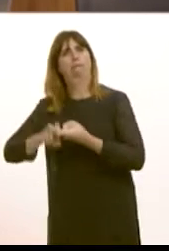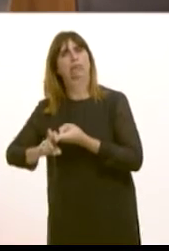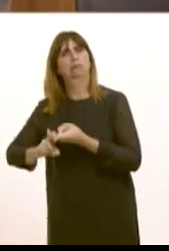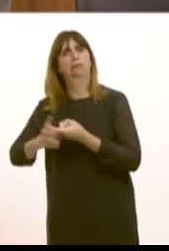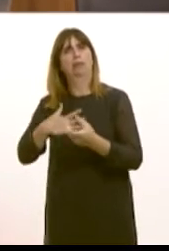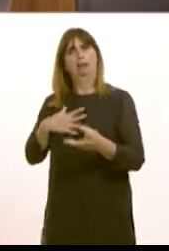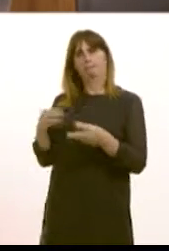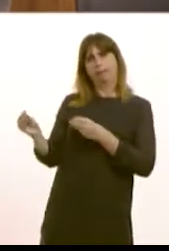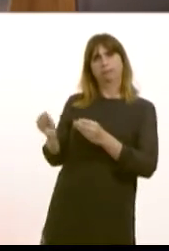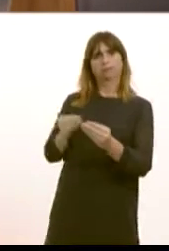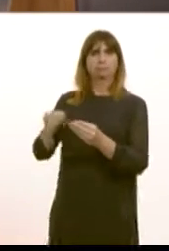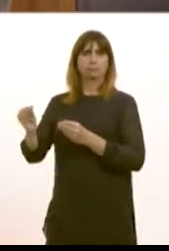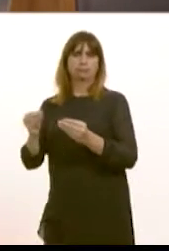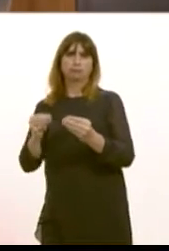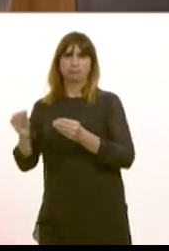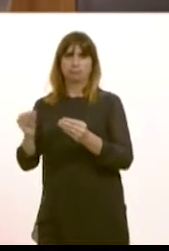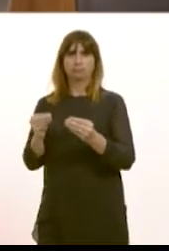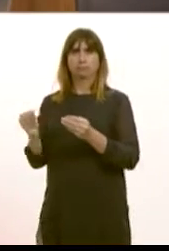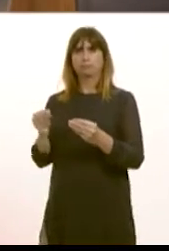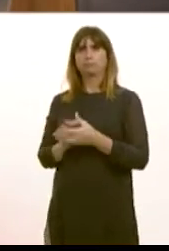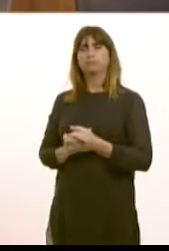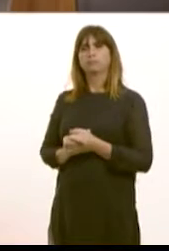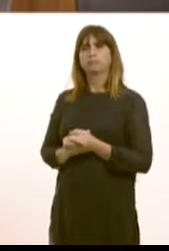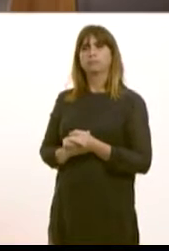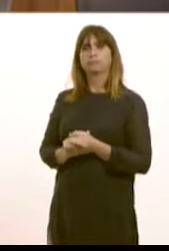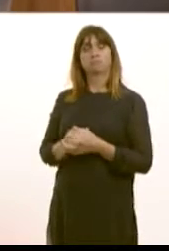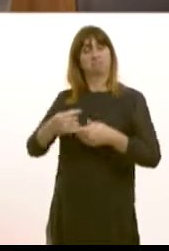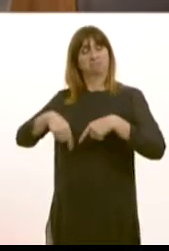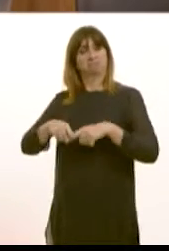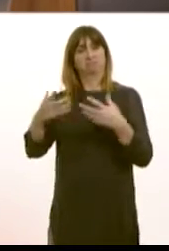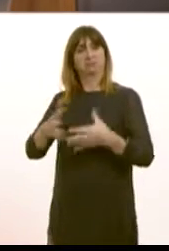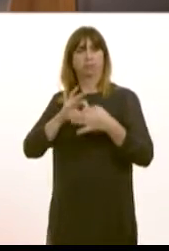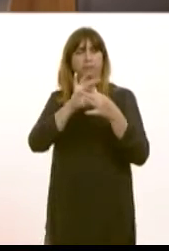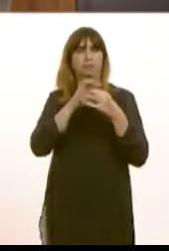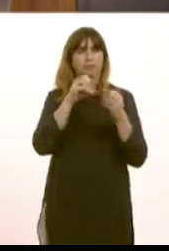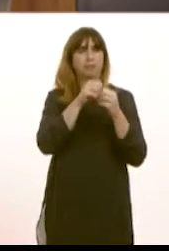We are working with the royal college and the British Medical Association in order to